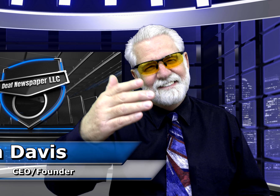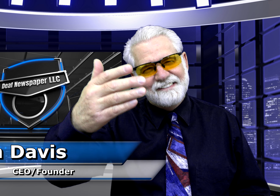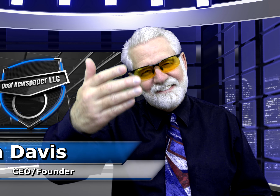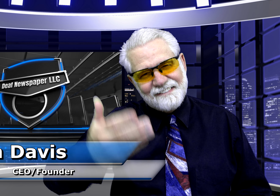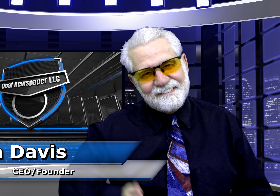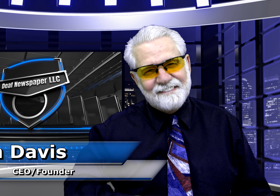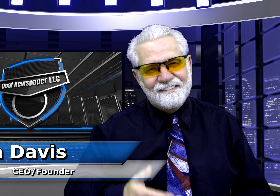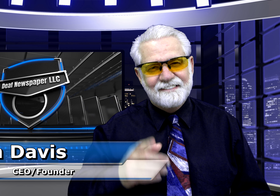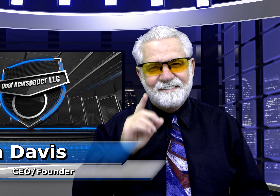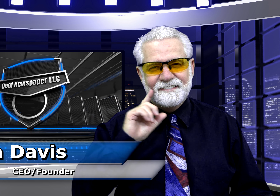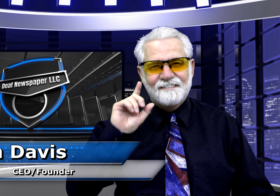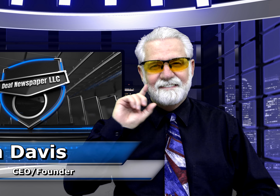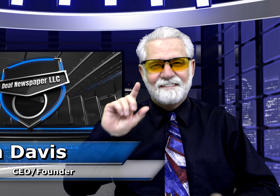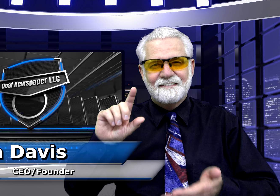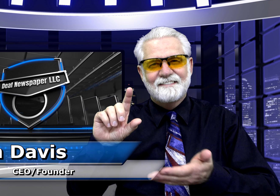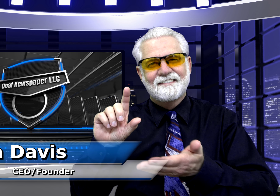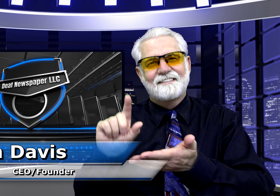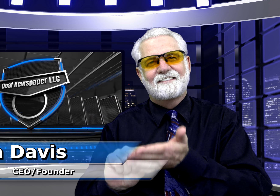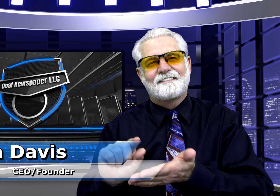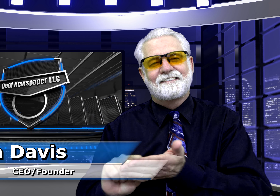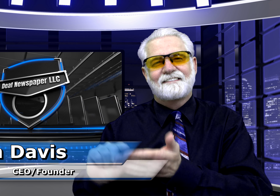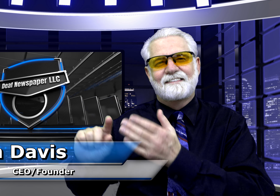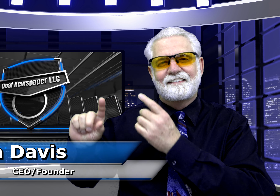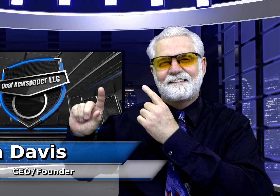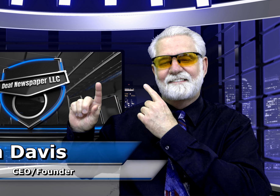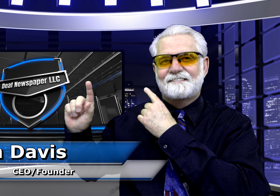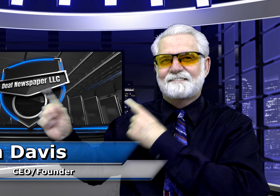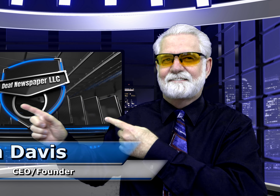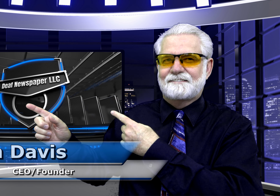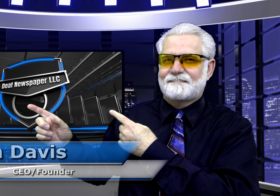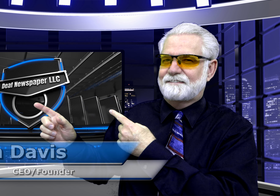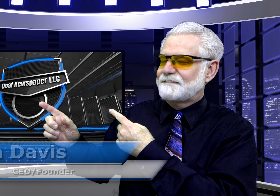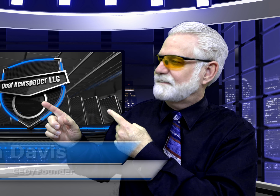Hello and welcome to deaf newspaper.